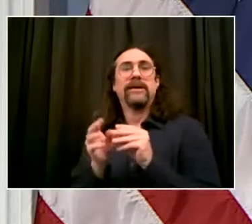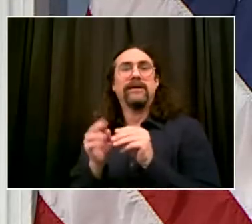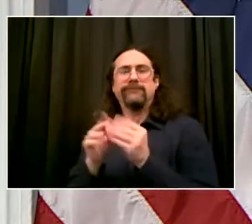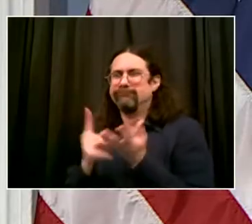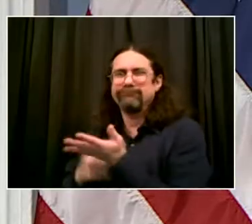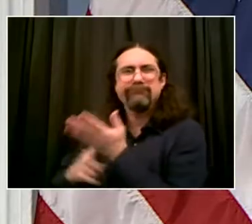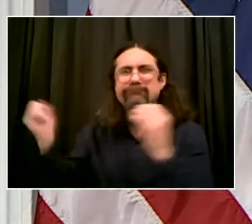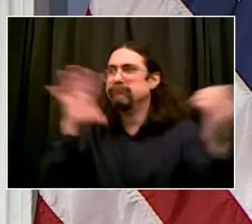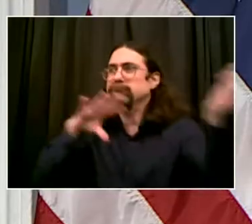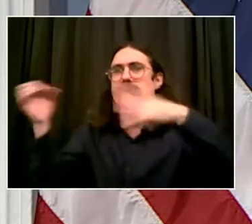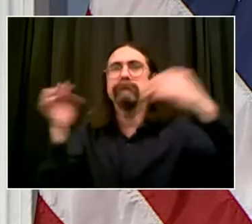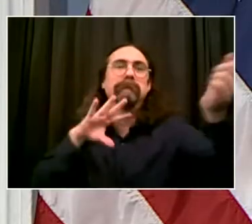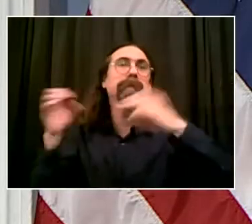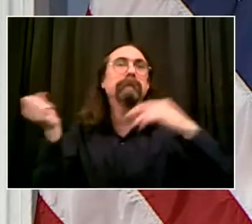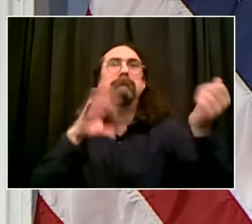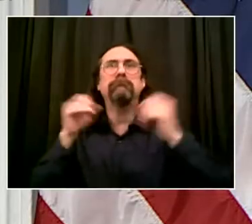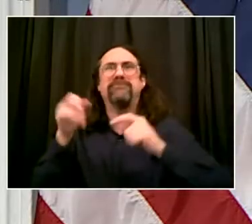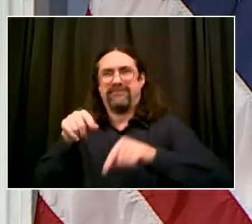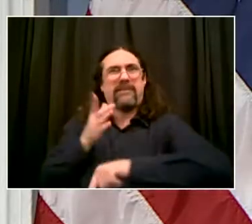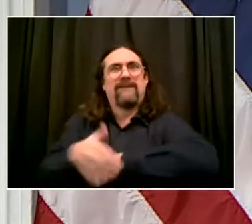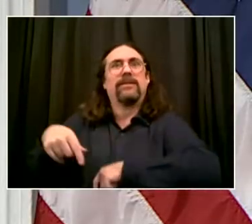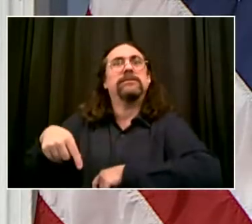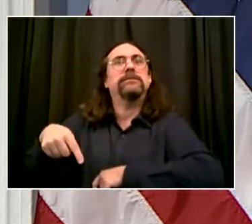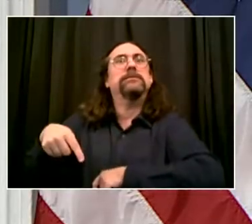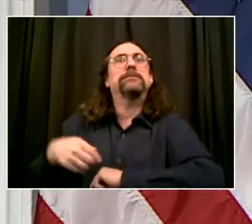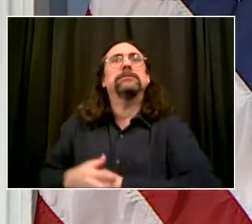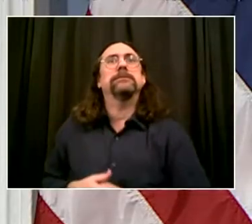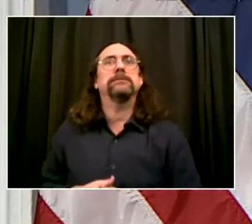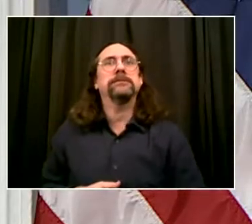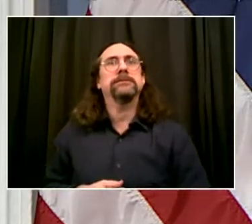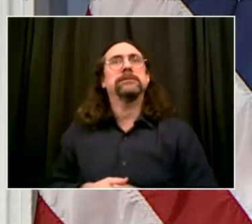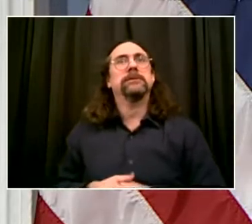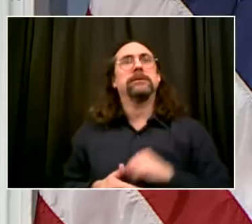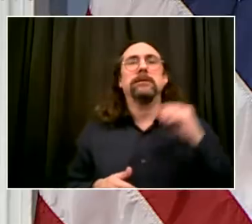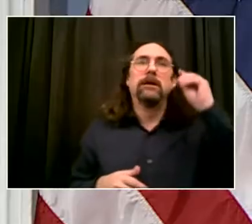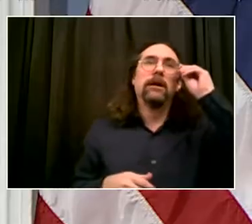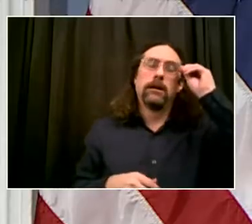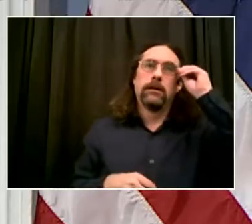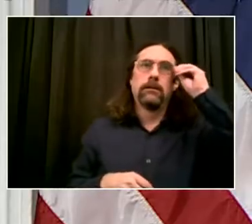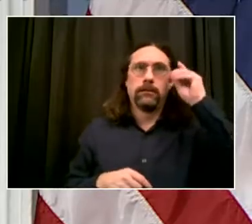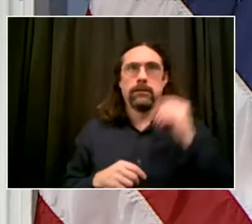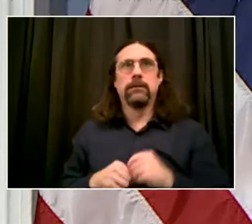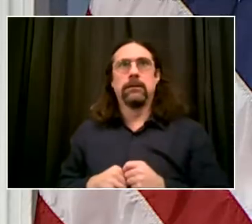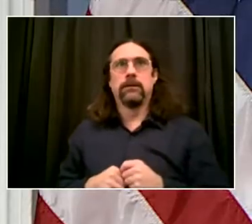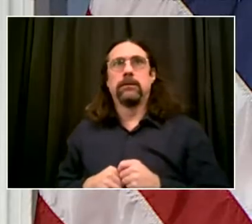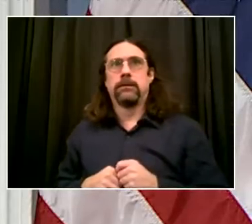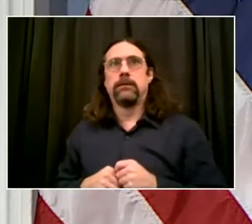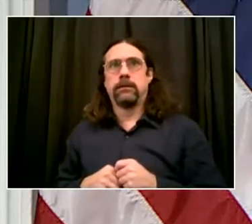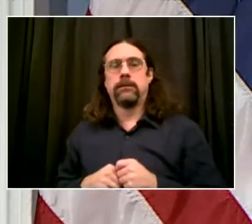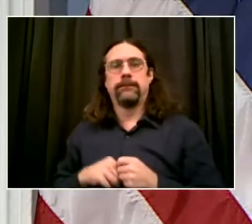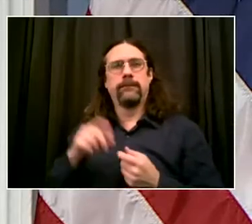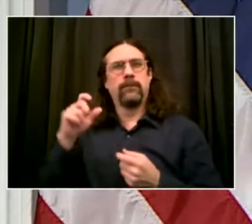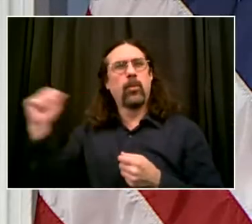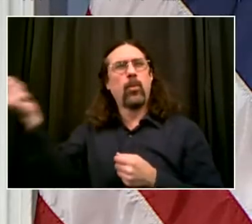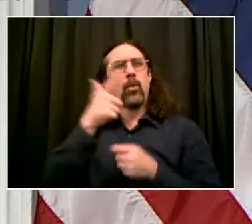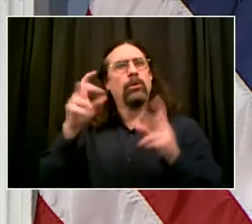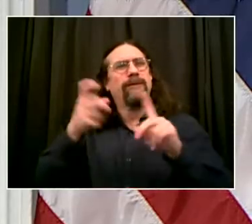WE ARE LOOKING AT ALL OF THIS, WHAT STRATEGIES HAVE YOU EMPLLYEOD,D, HOW CAN WE WORK TOGETHER.